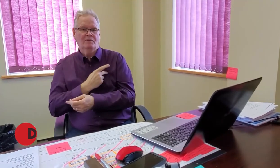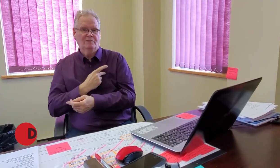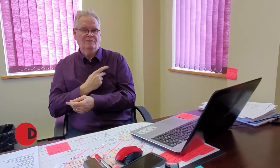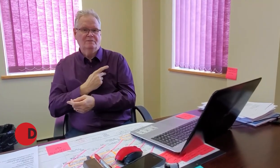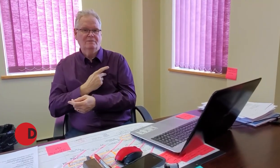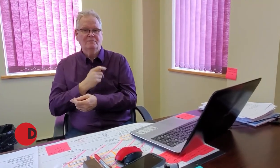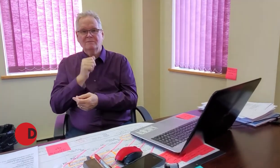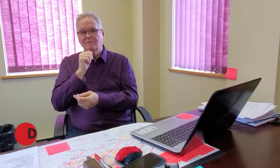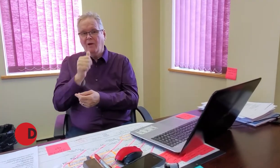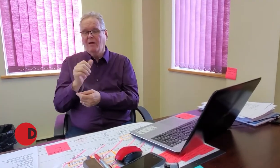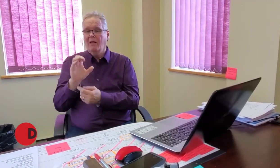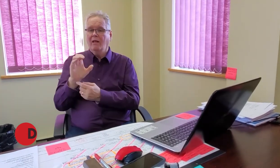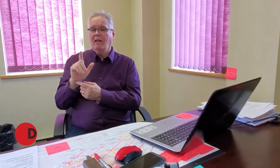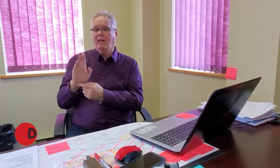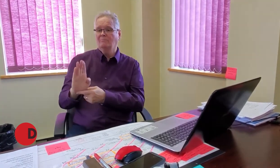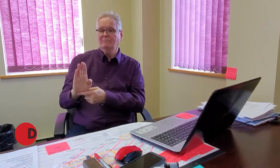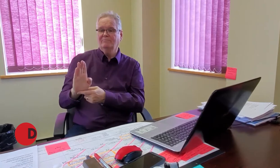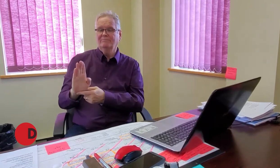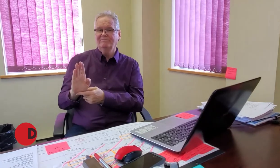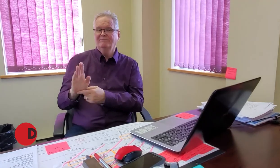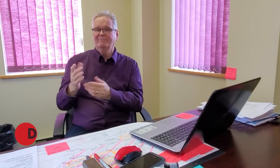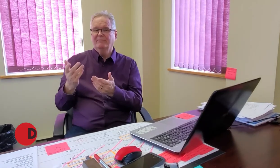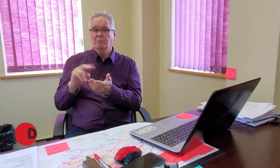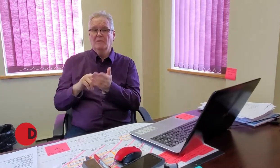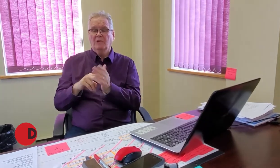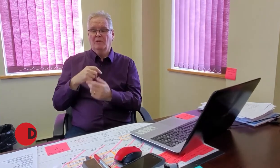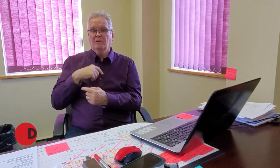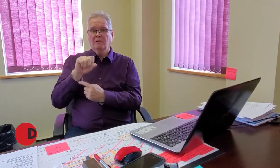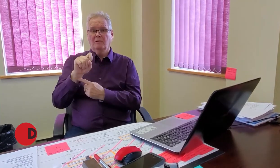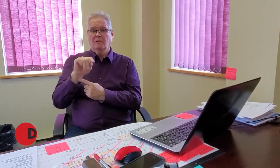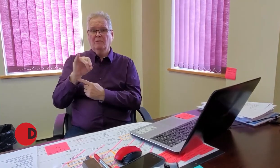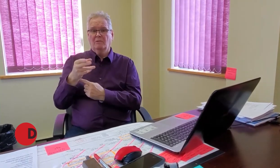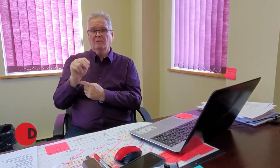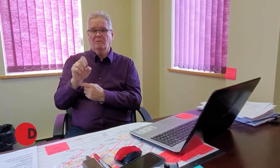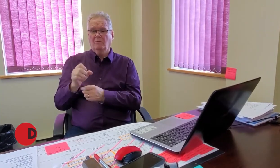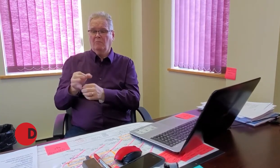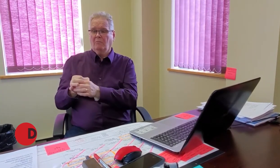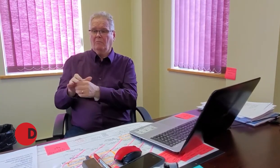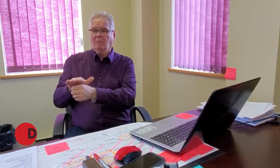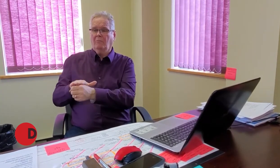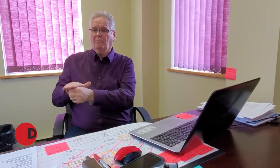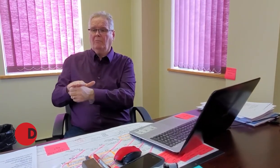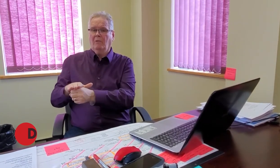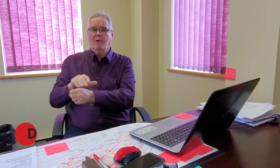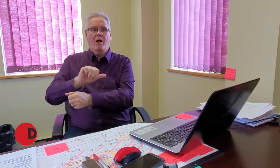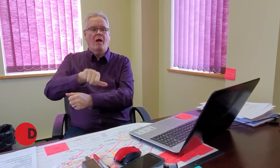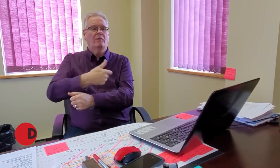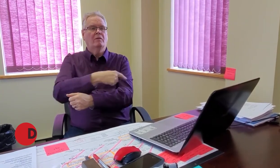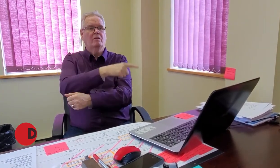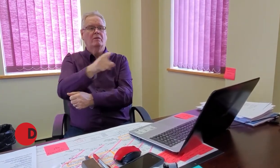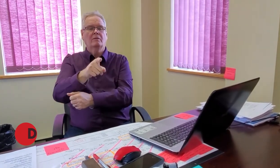By being a club we were limited to the St. John's area while people elsewhere got nothing.